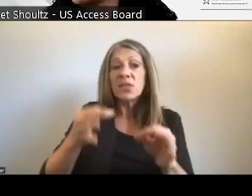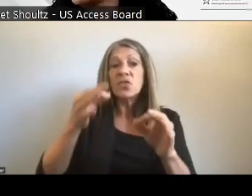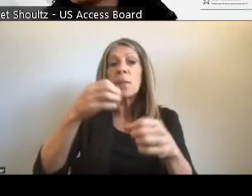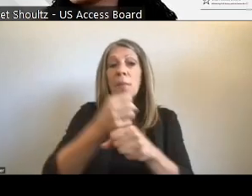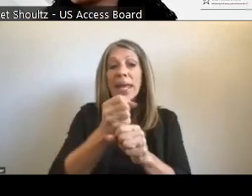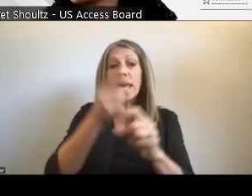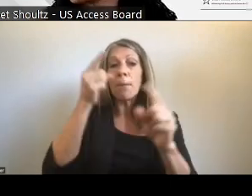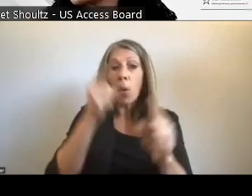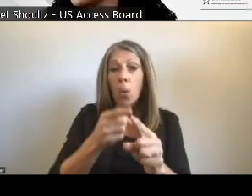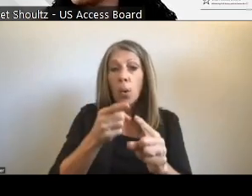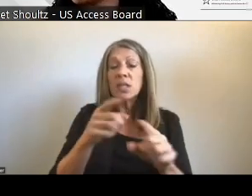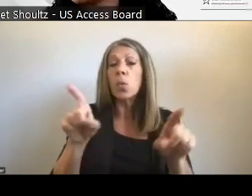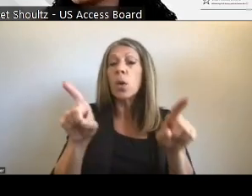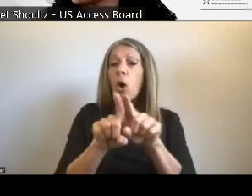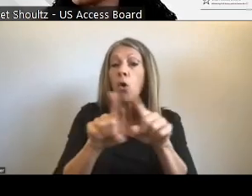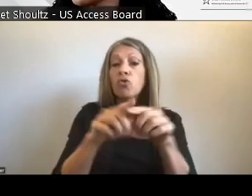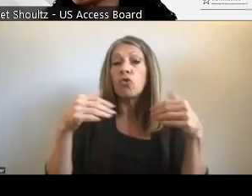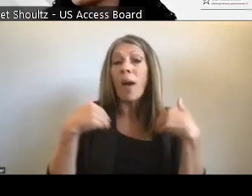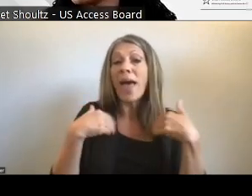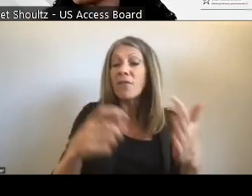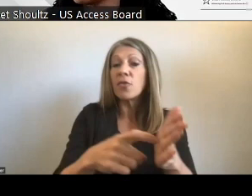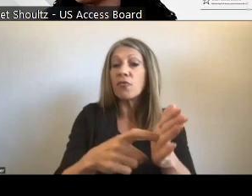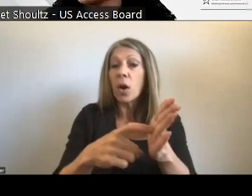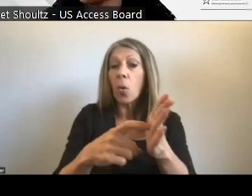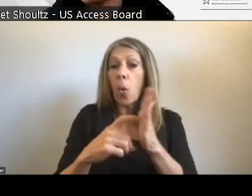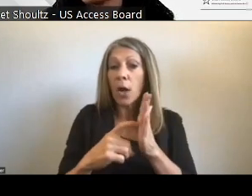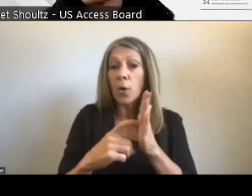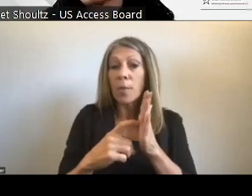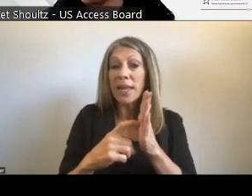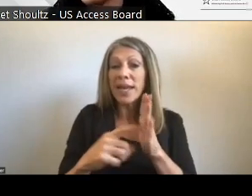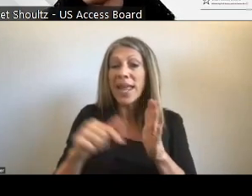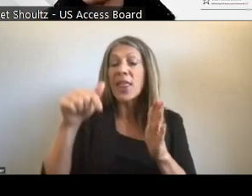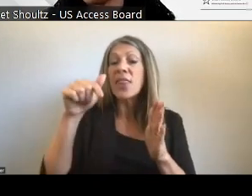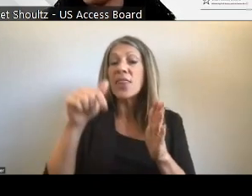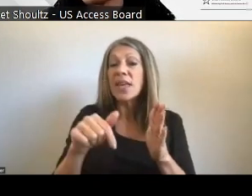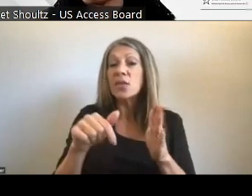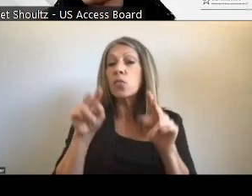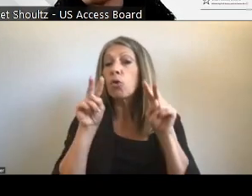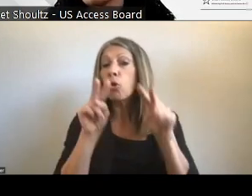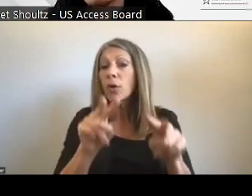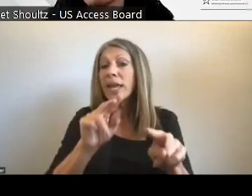And we also have the requirement, and this again we're looking at alternate pedestrian